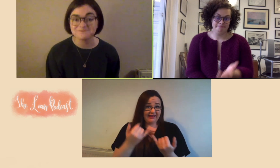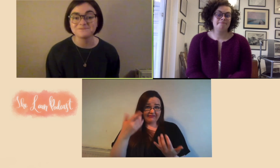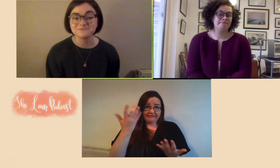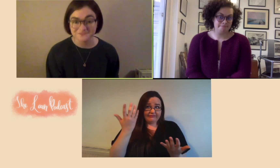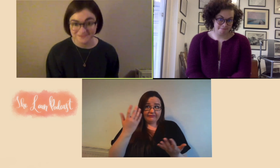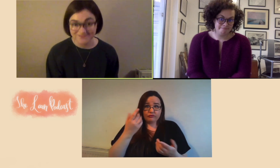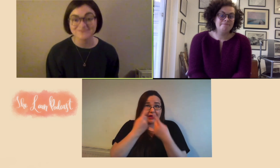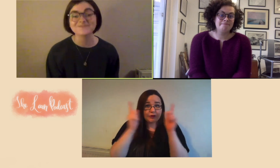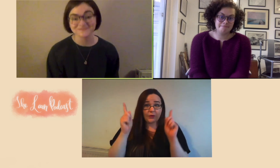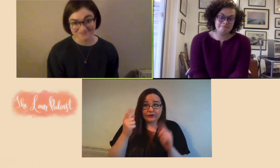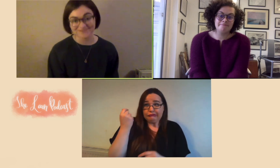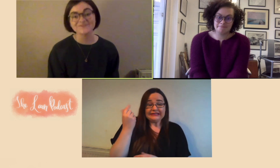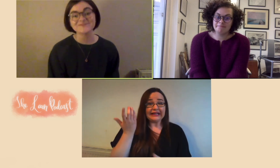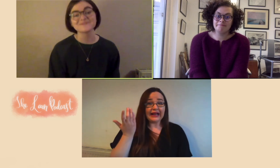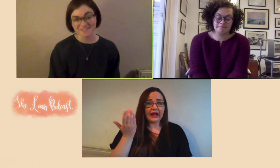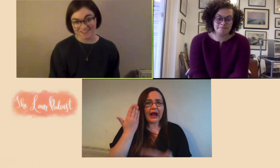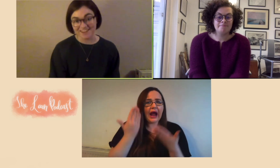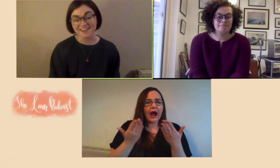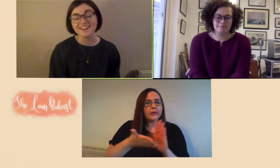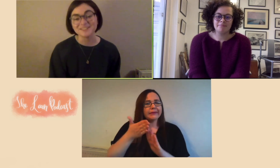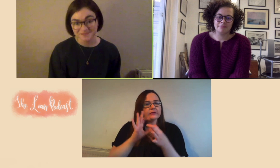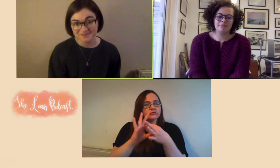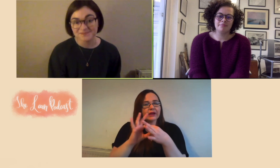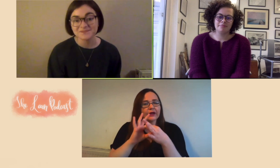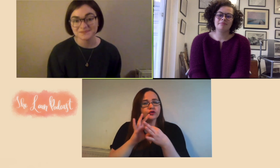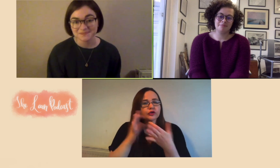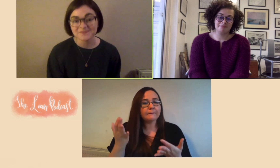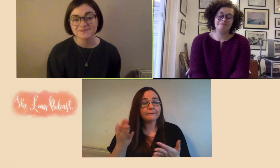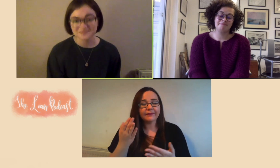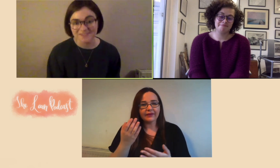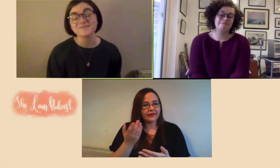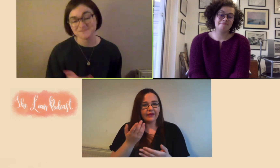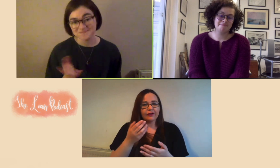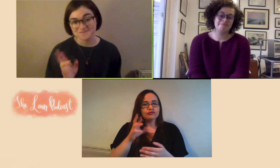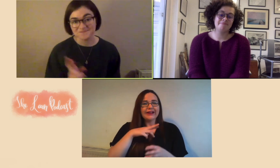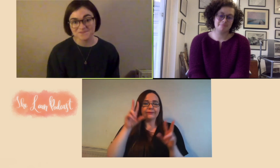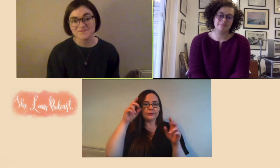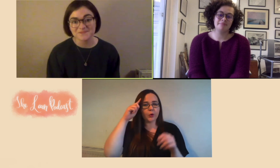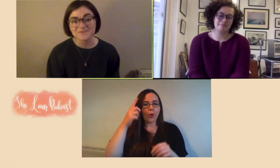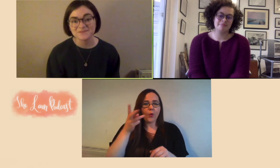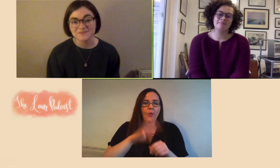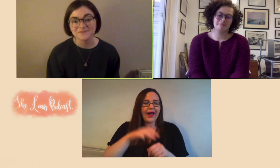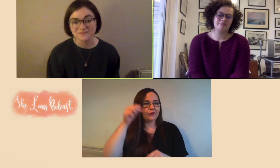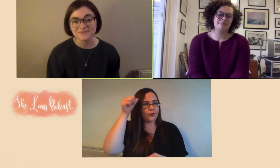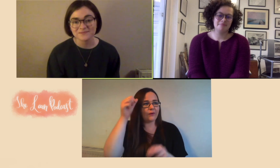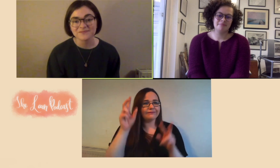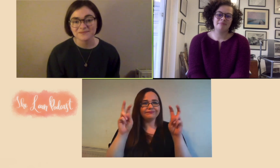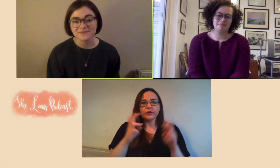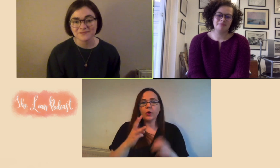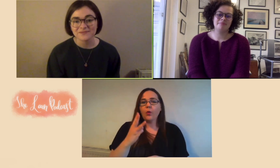or even one of the new graduate interpreters how they're finding building that rapport up online. I suppose, like, you know,